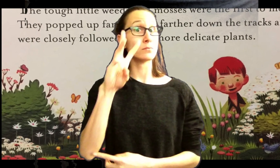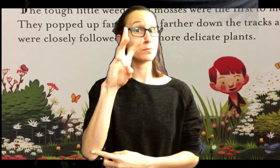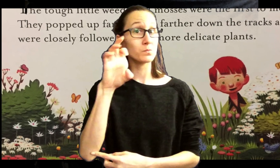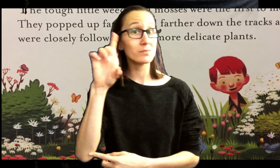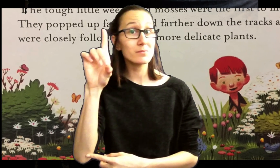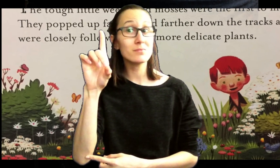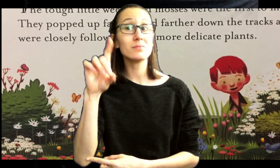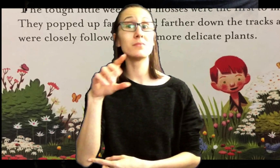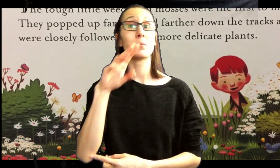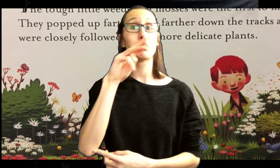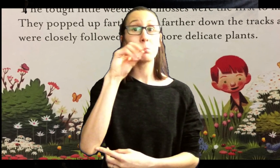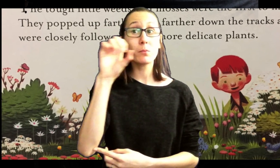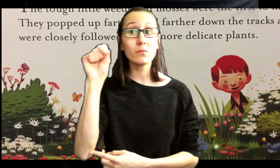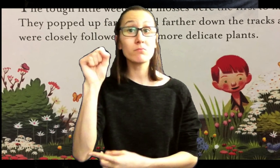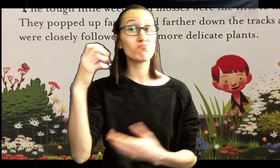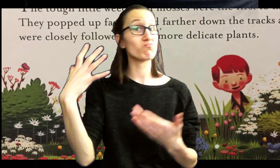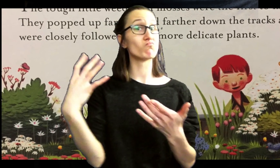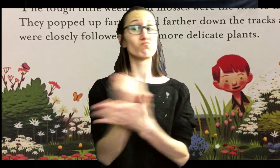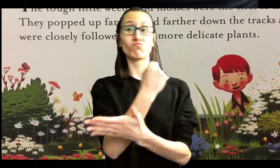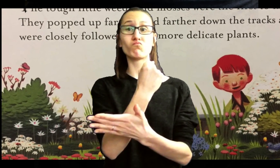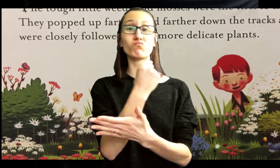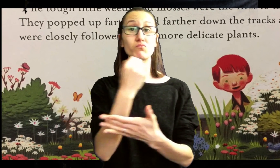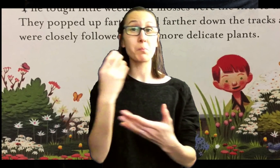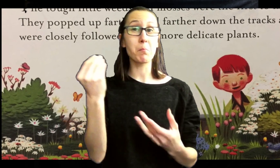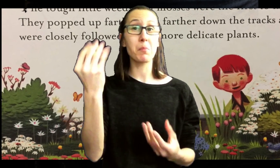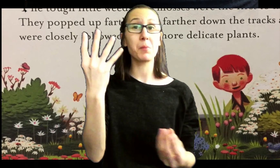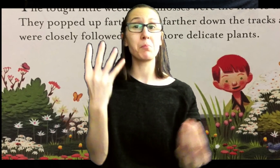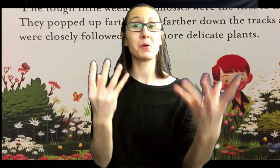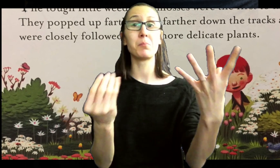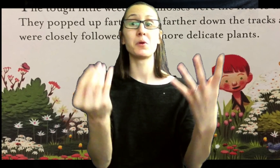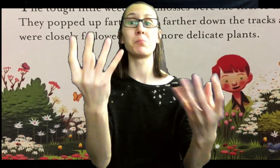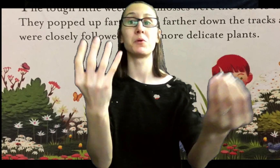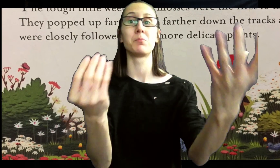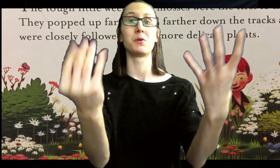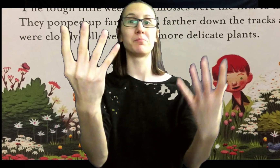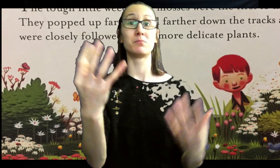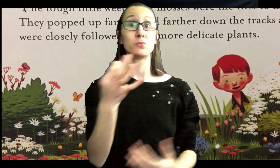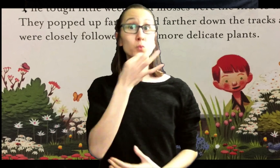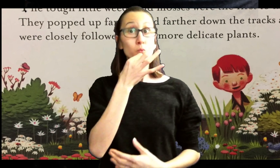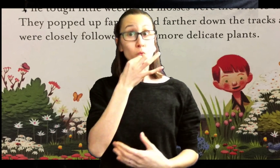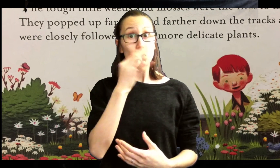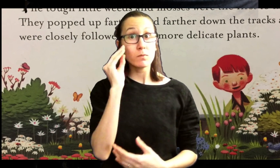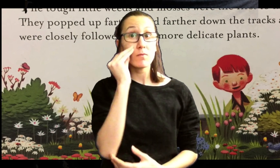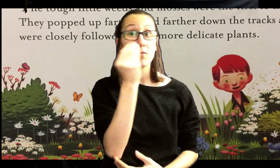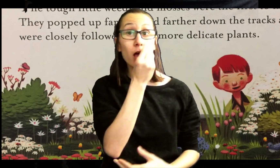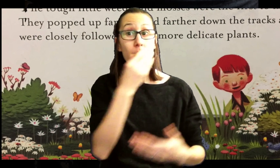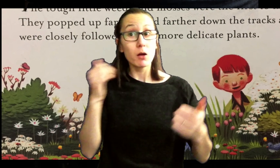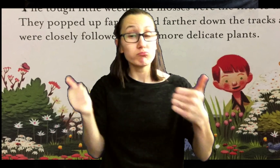The tough little weeds and mosses were the first to move. They popped up farther and farther down the tracks and